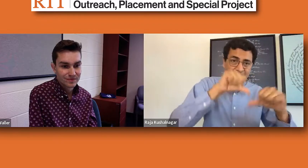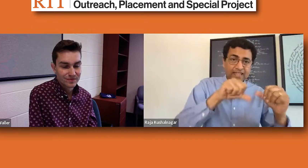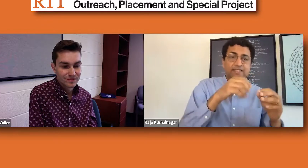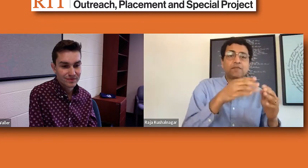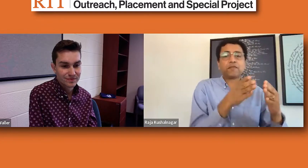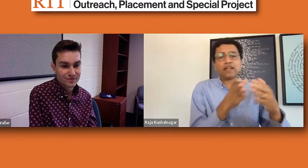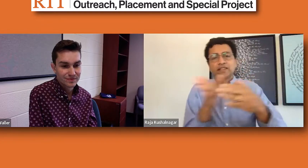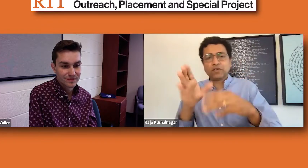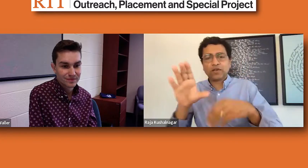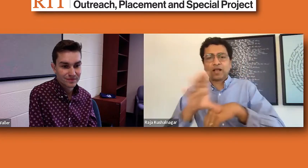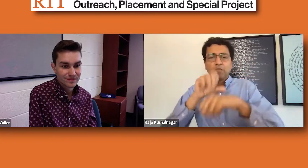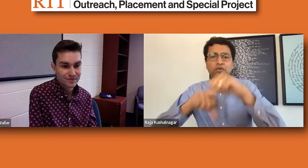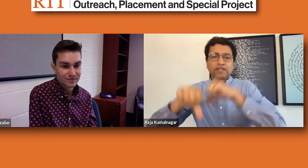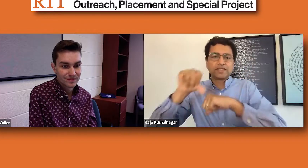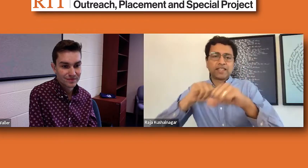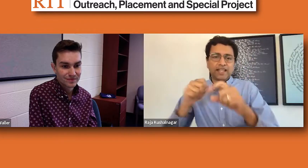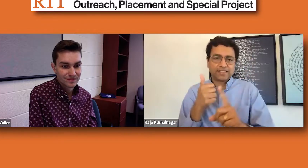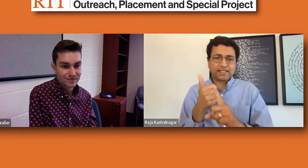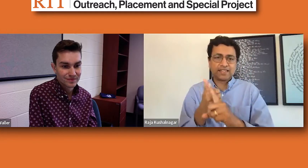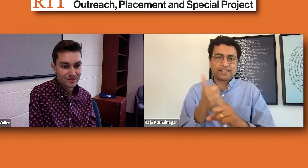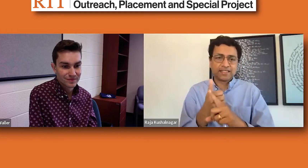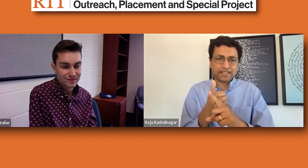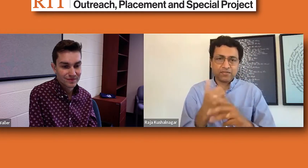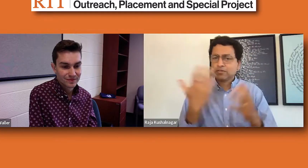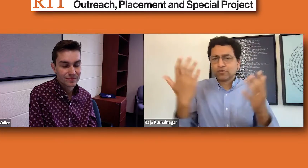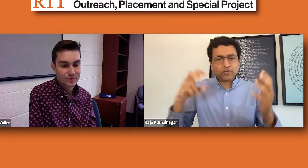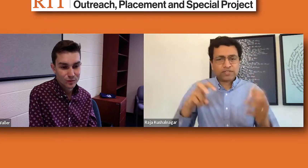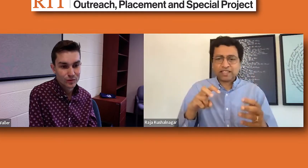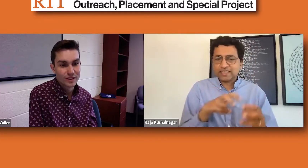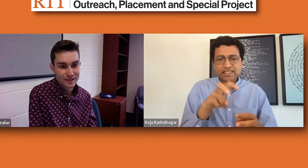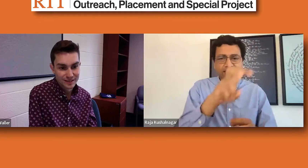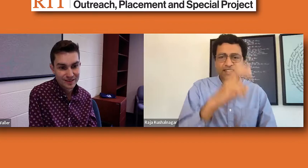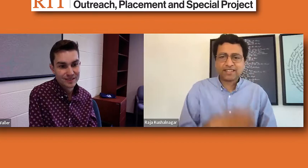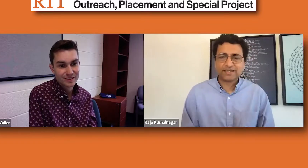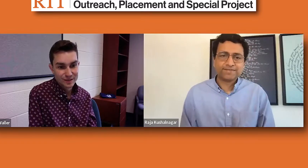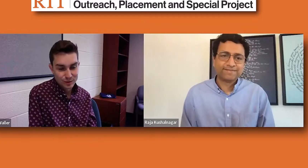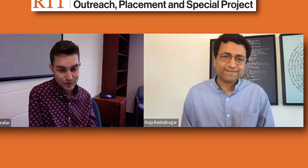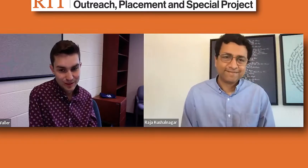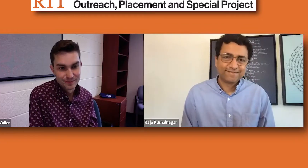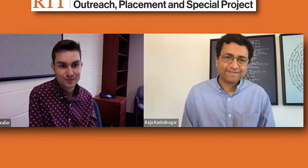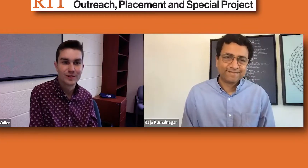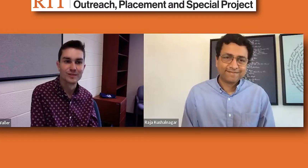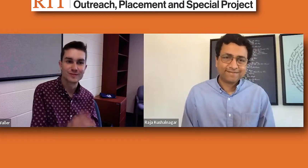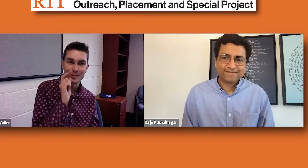it seems kind of like a zig zag journey, right? I started in the actual physical sciences physics,